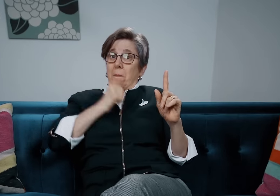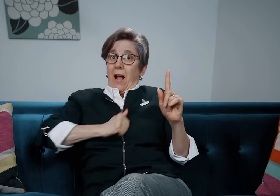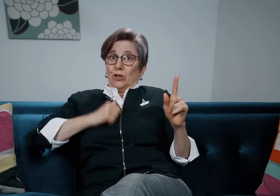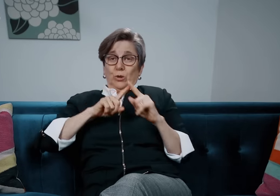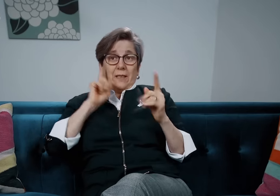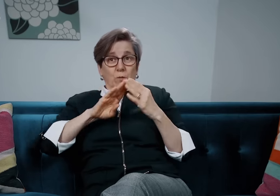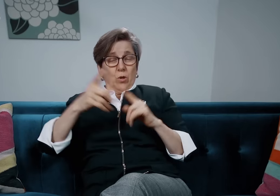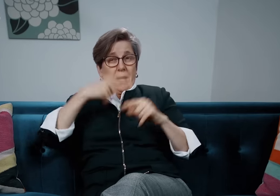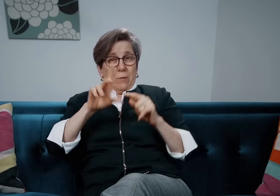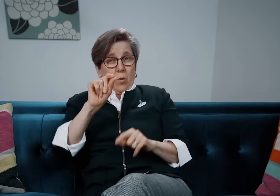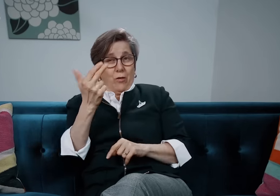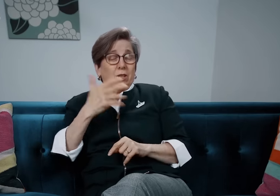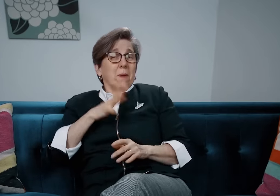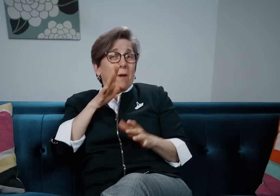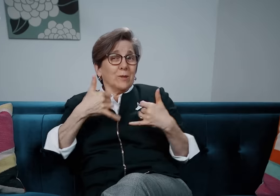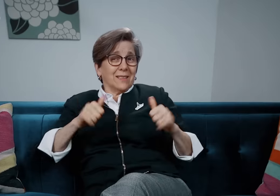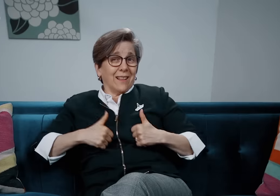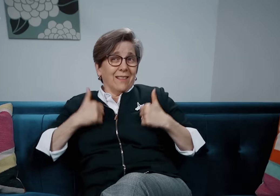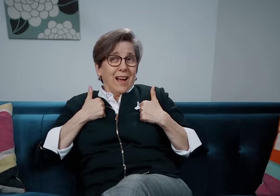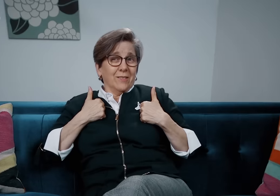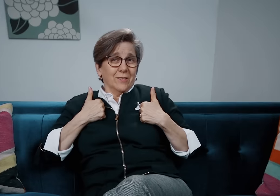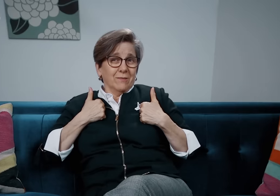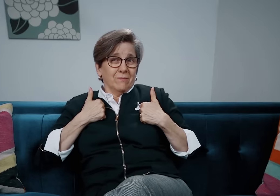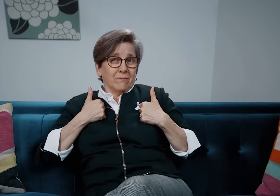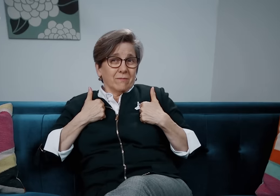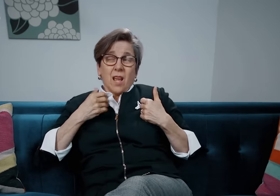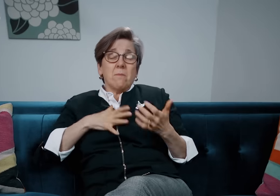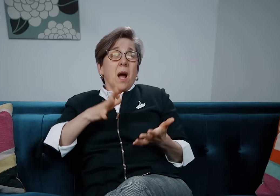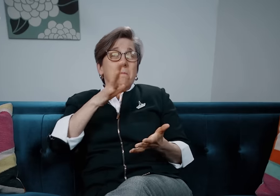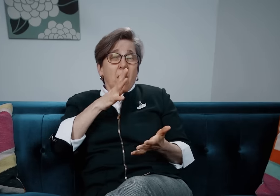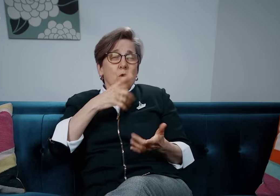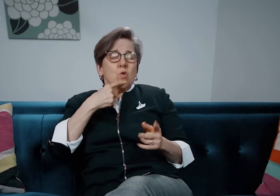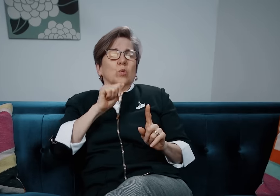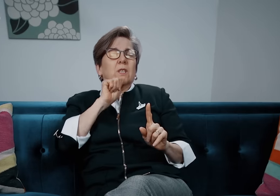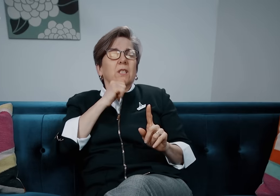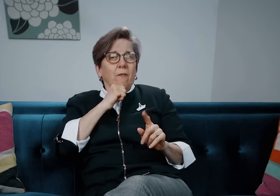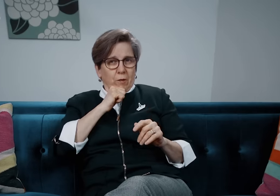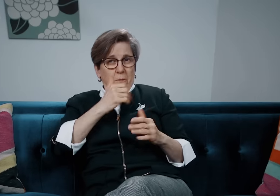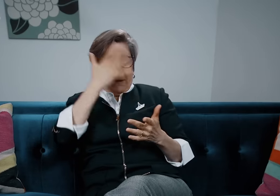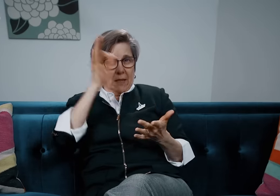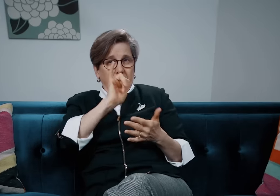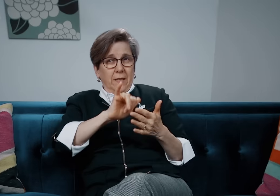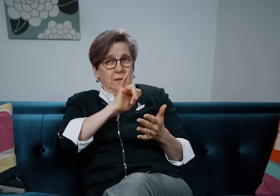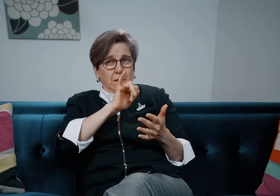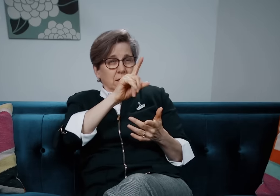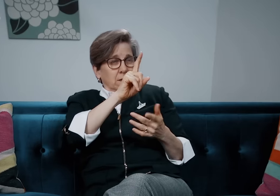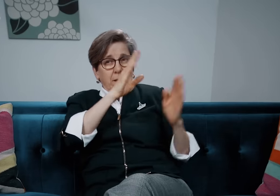That apology to the Deaf community that came in 2013 was one that my mother was still alive to see, and my mother suffered because of that